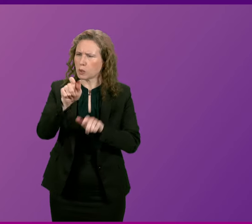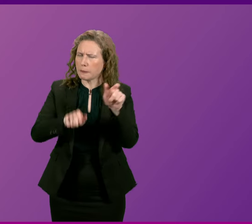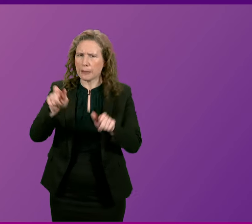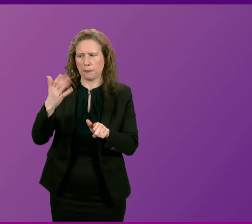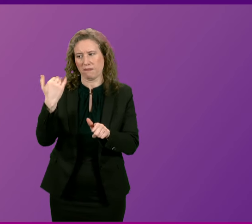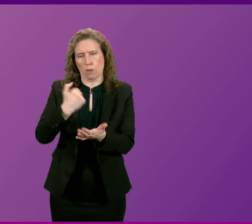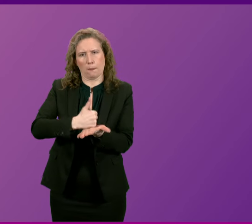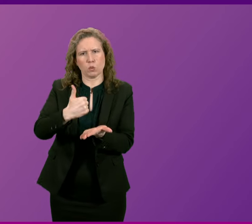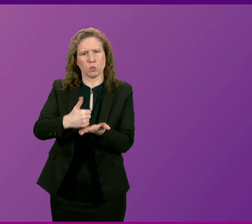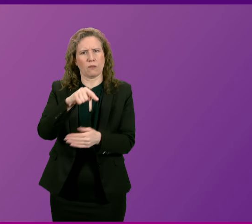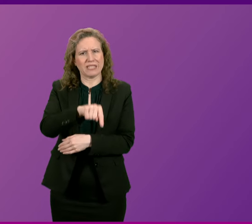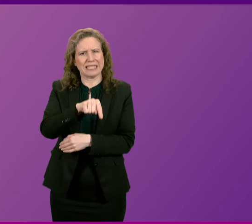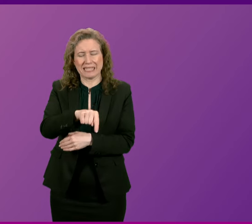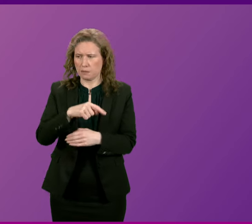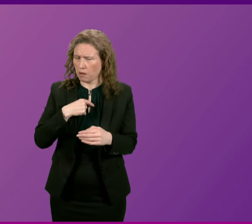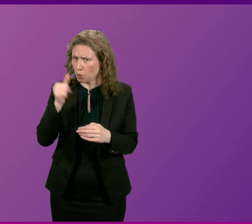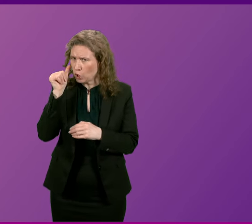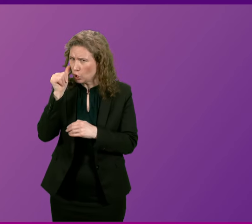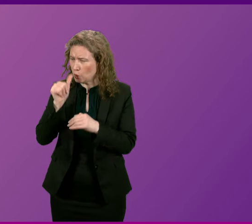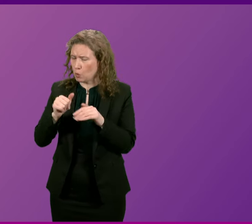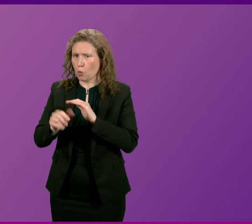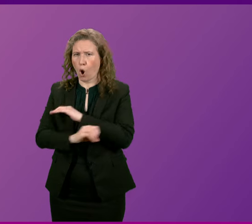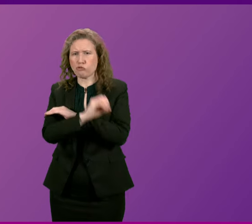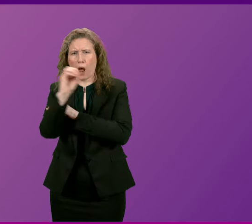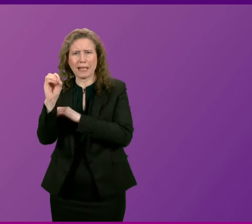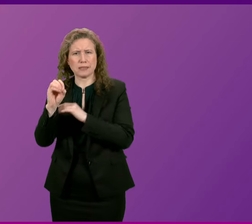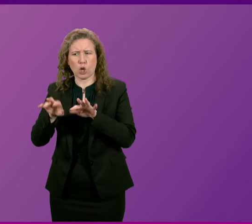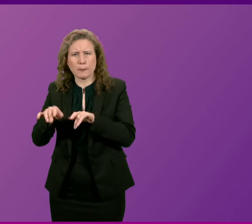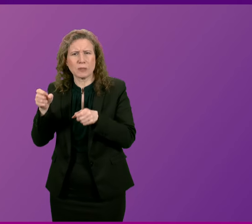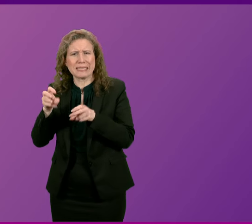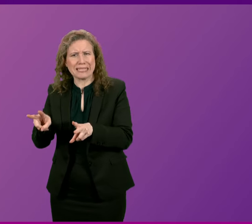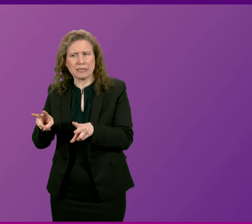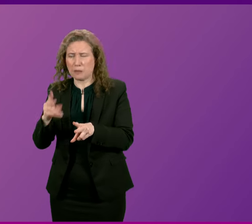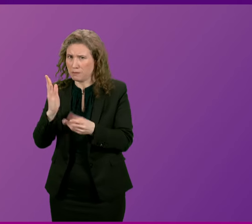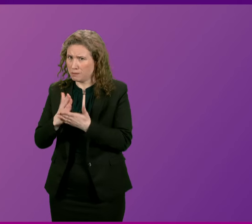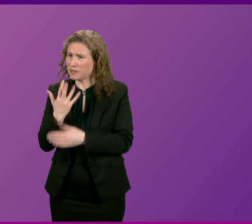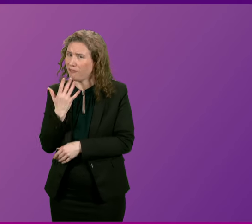there was evidence that the Horizon computer system used by the Post Office was flawed.